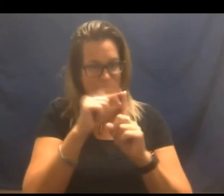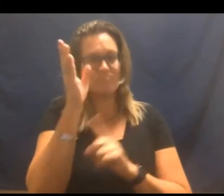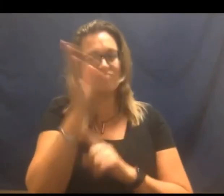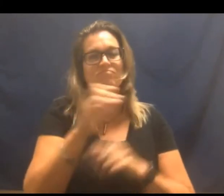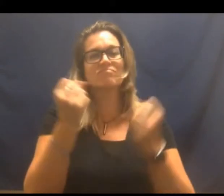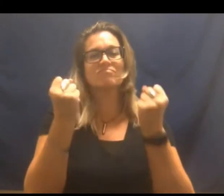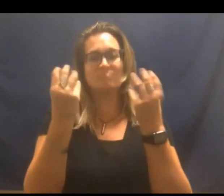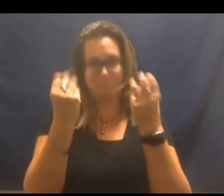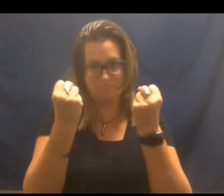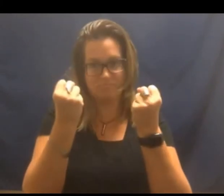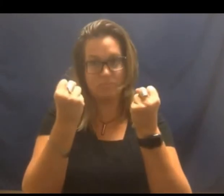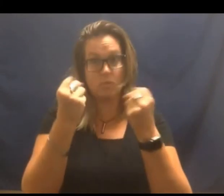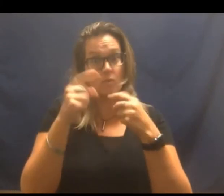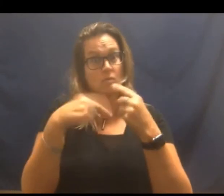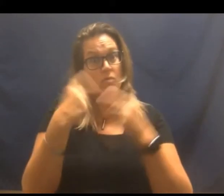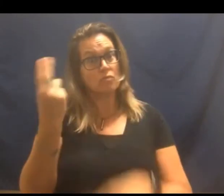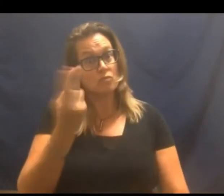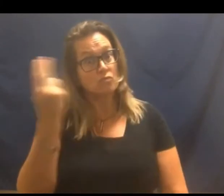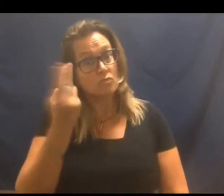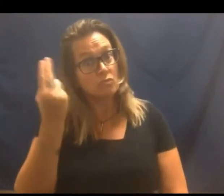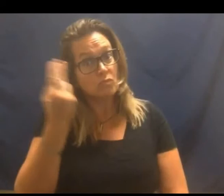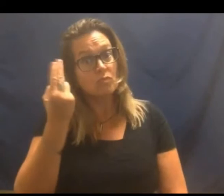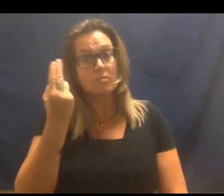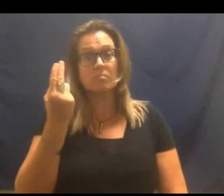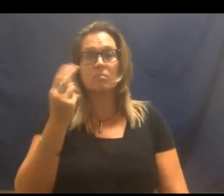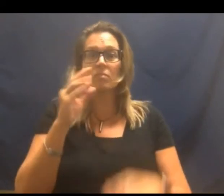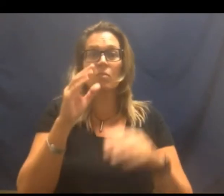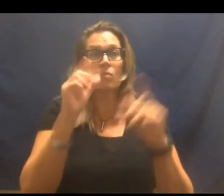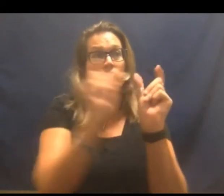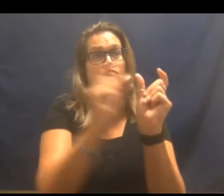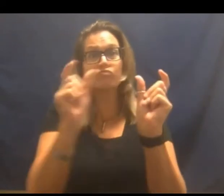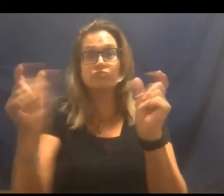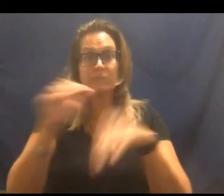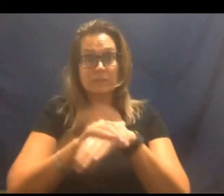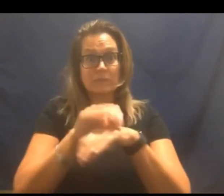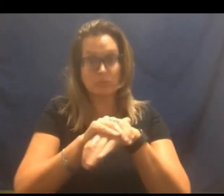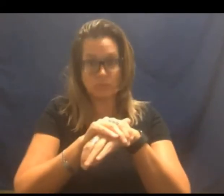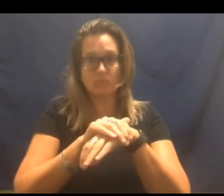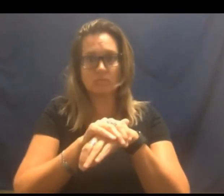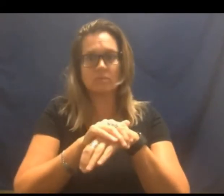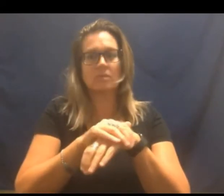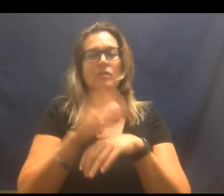two different words and that indicates one sign and that's typically signs that